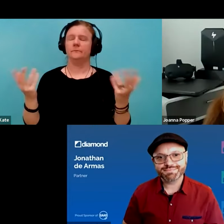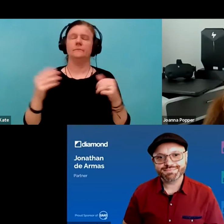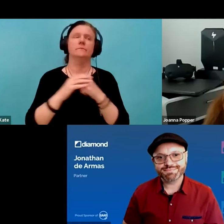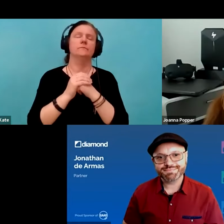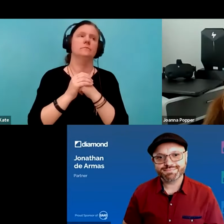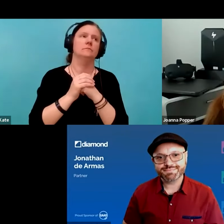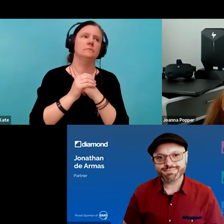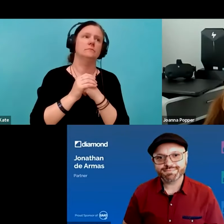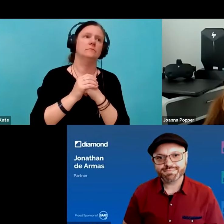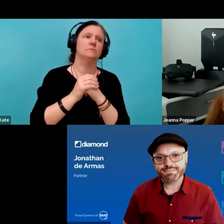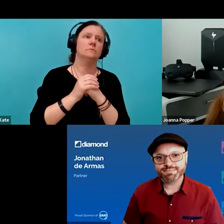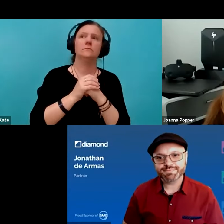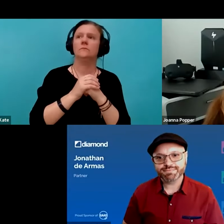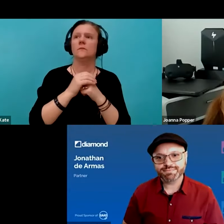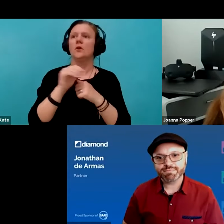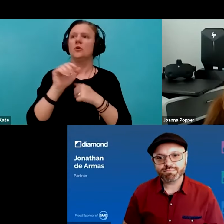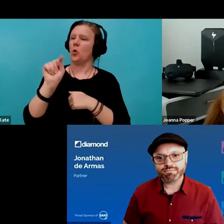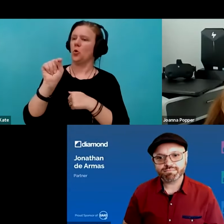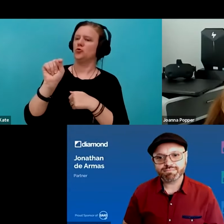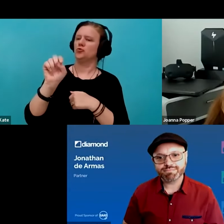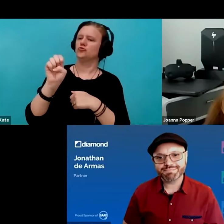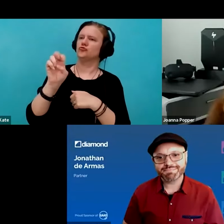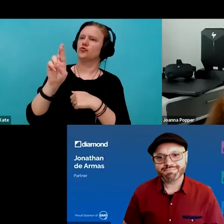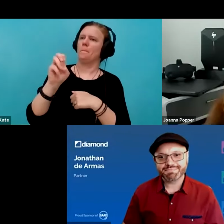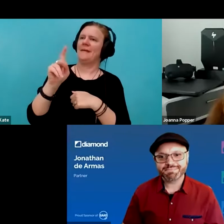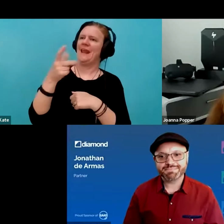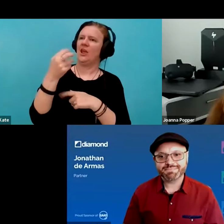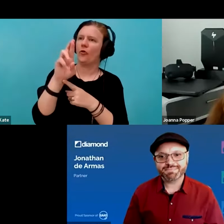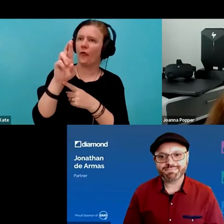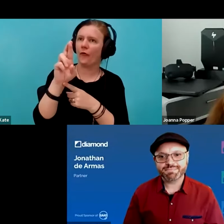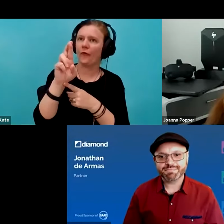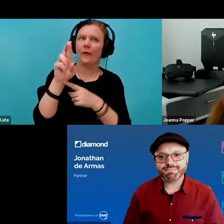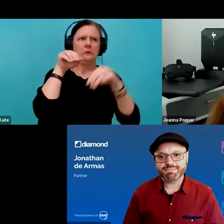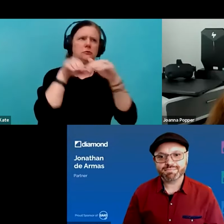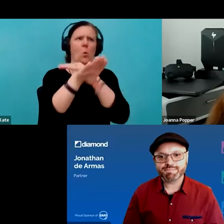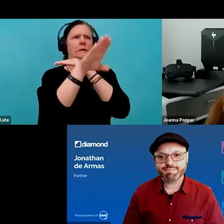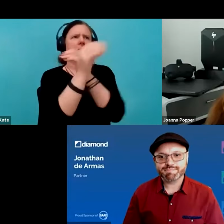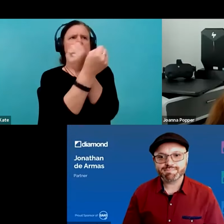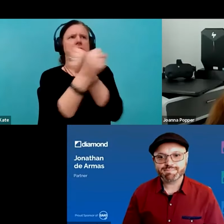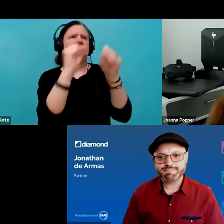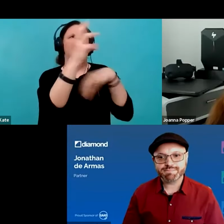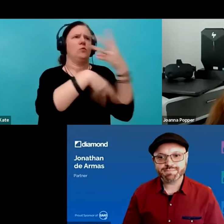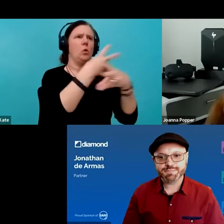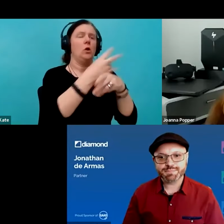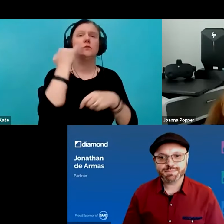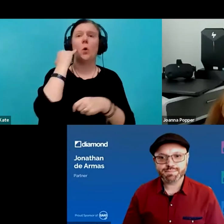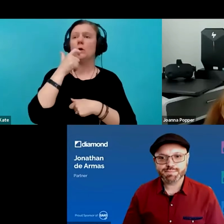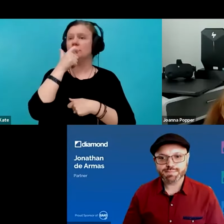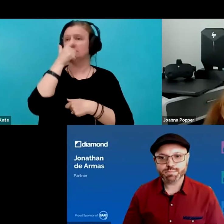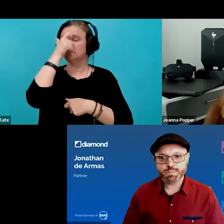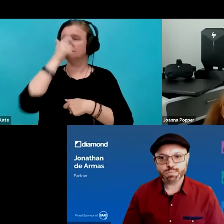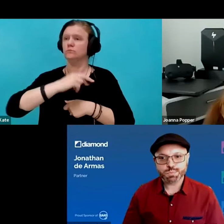know, experiencing the world of Terminator and saving the world or you know, going, going into a scuba diving experience.